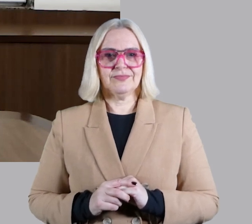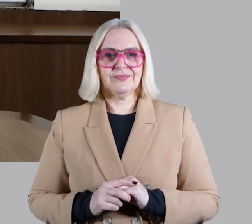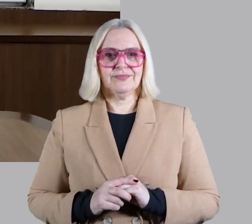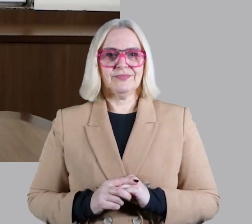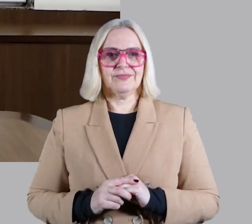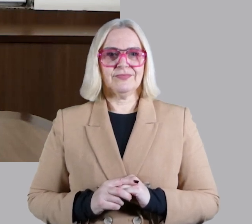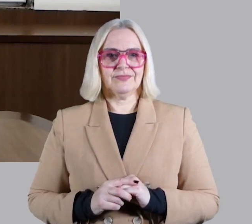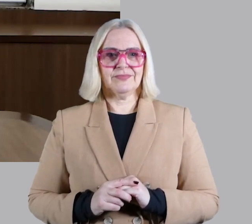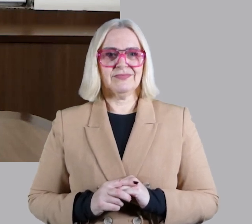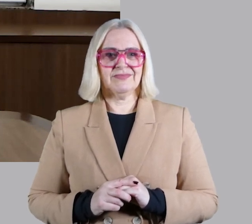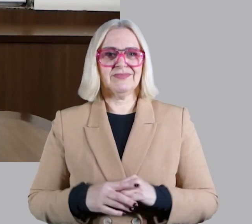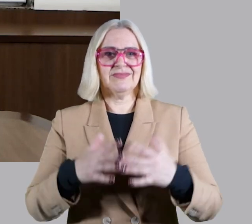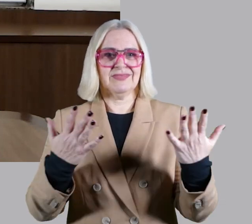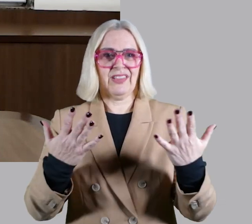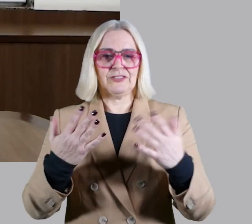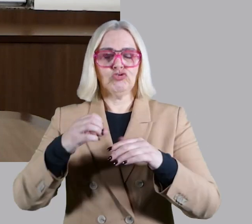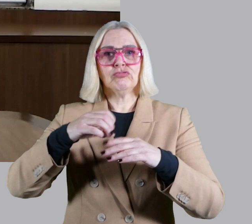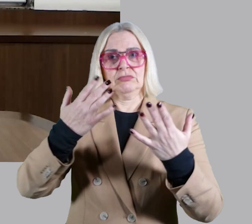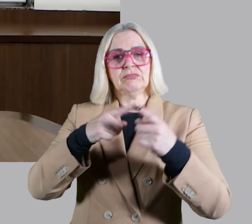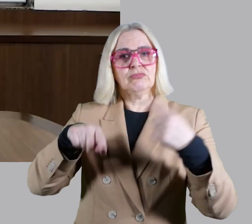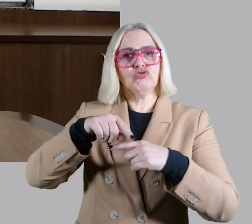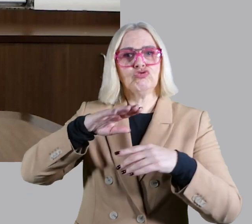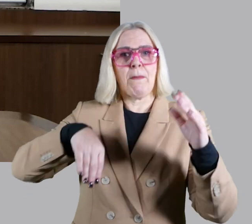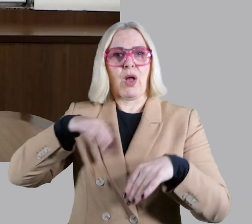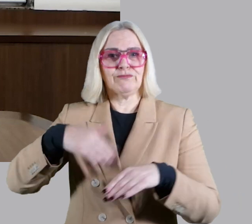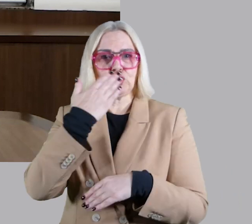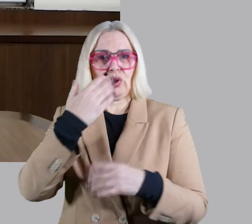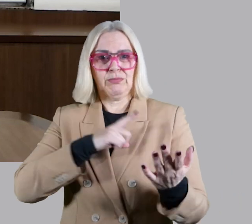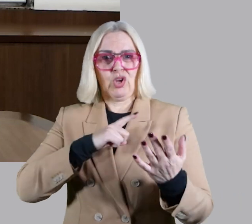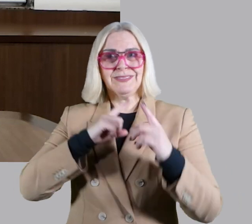There are dropouts from the school because the teachers are not aware of sickle cell disease.